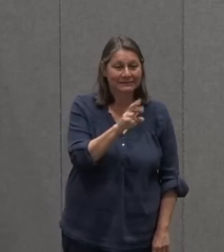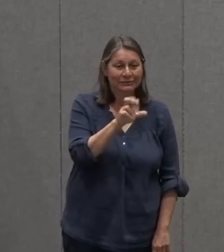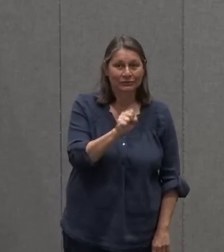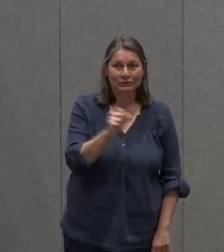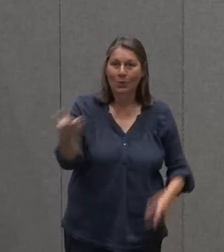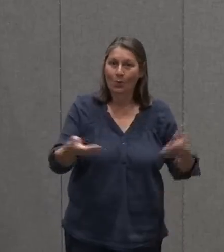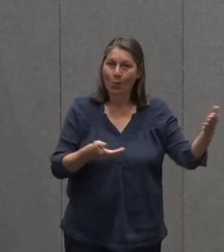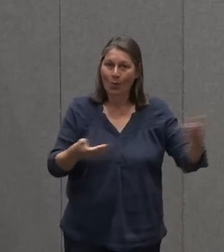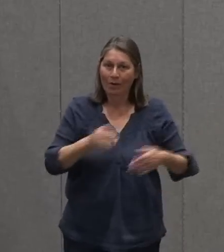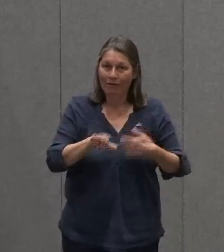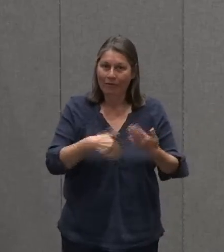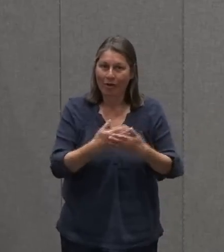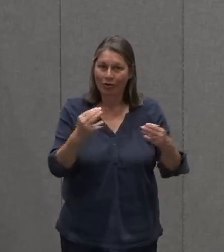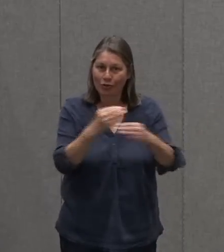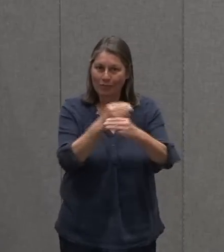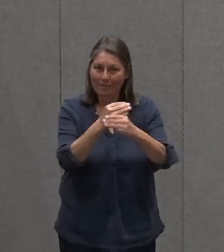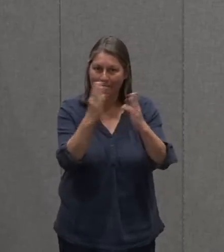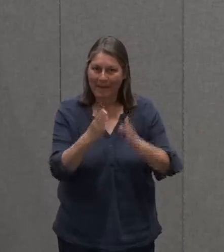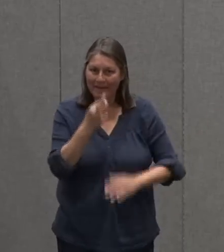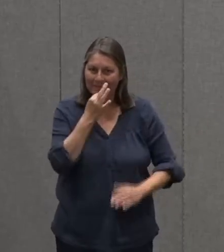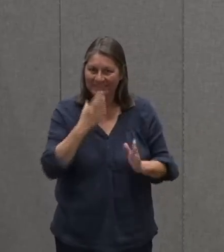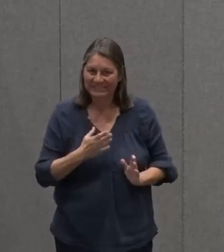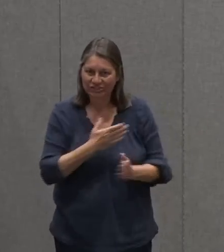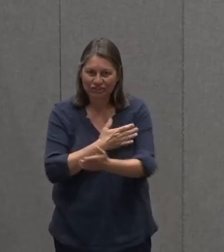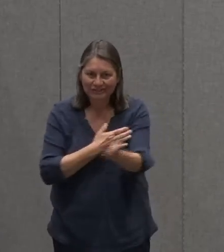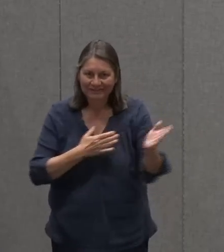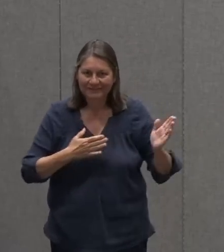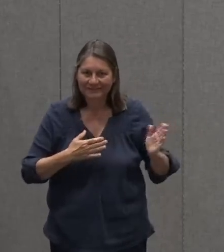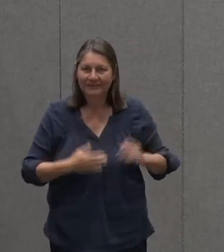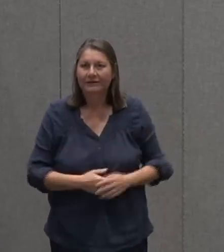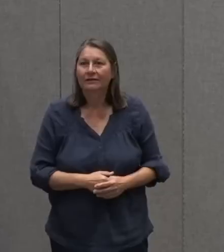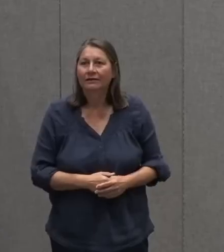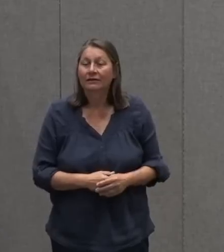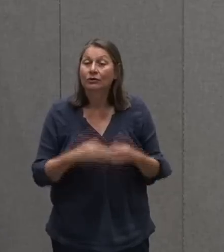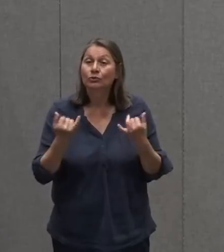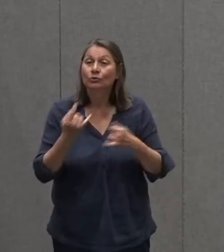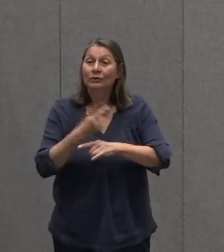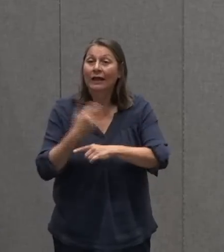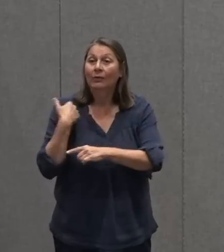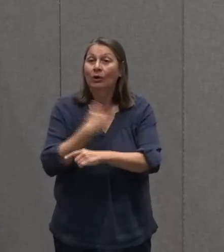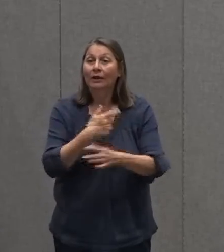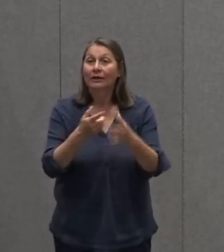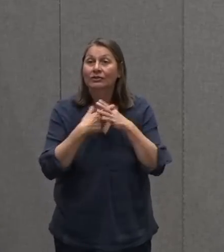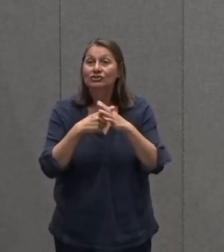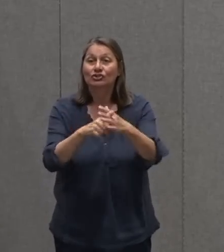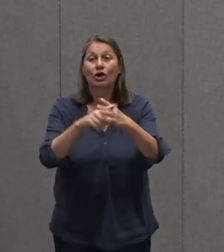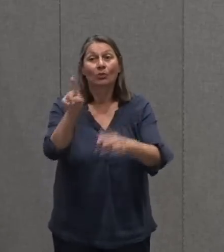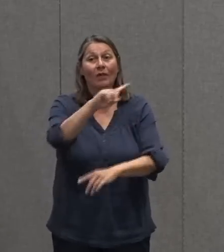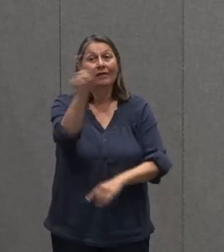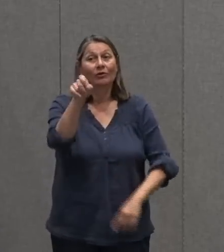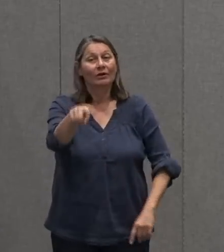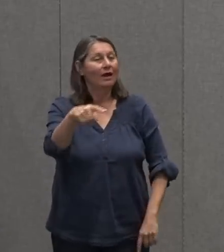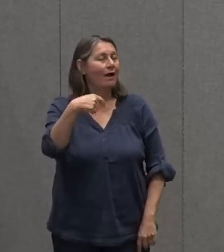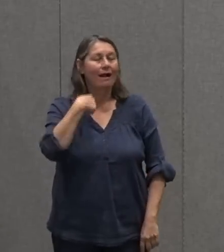And today we're going to start you off with a problem that I have not done with you guys before